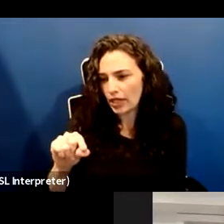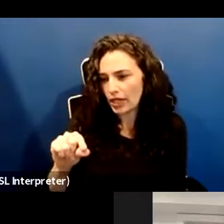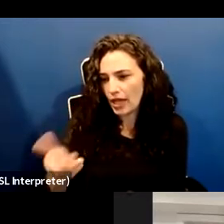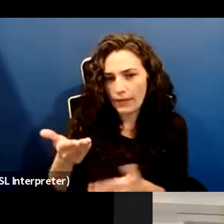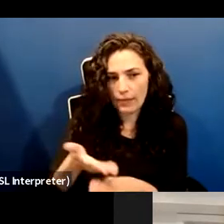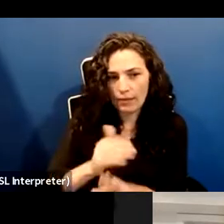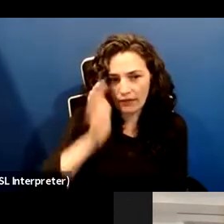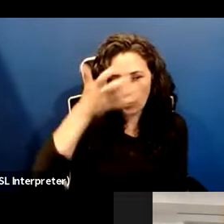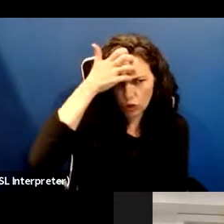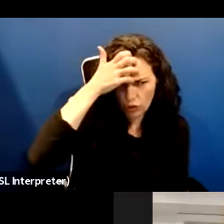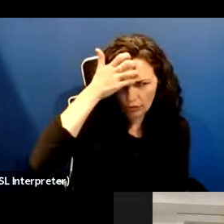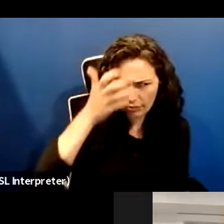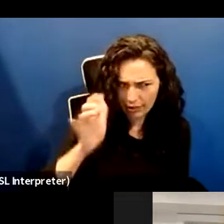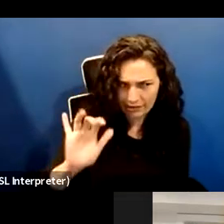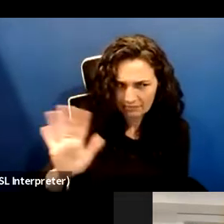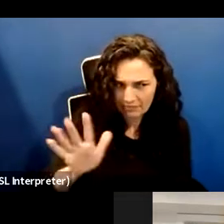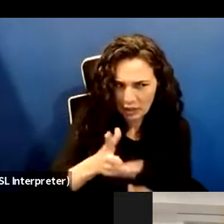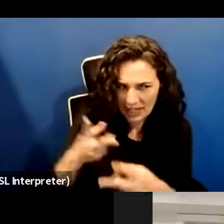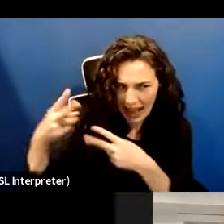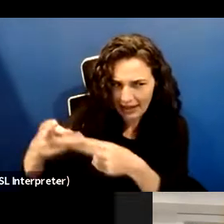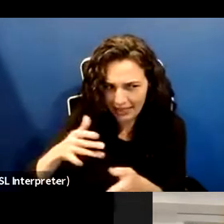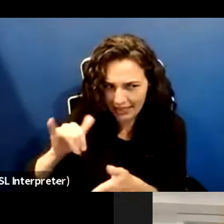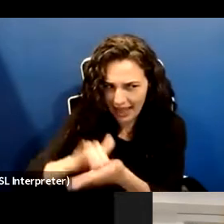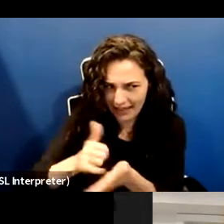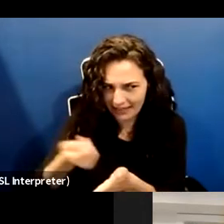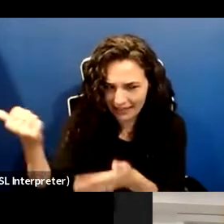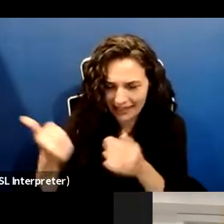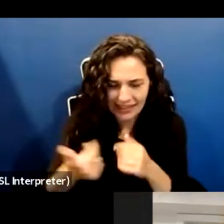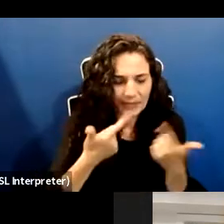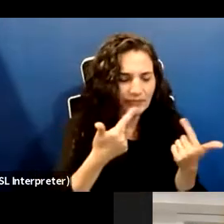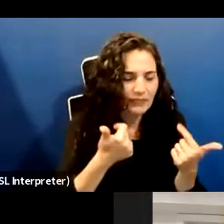The, we were so infatuated